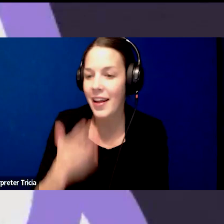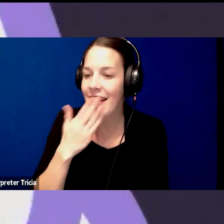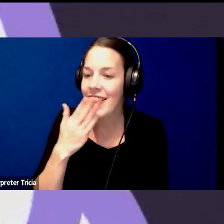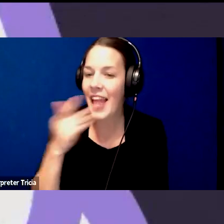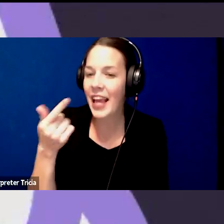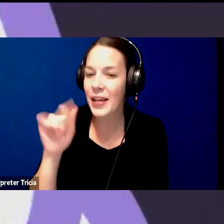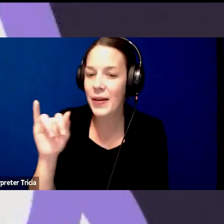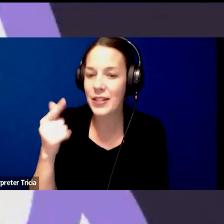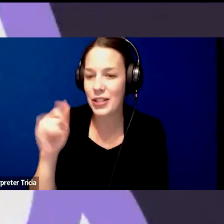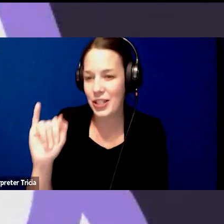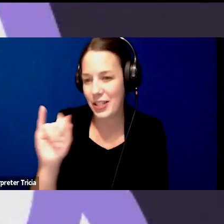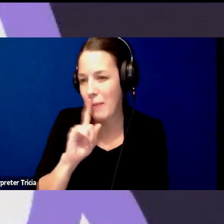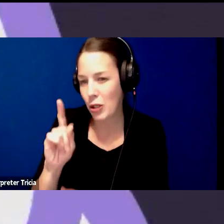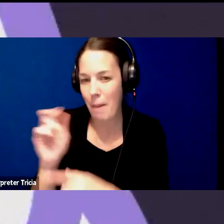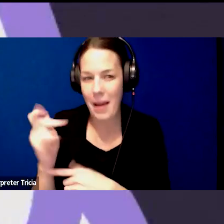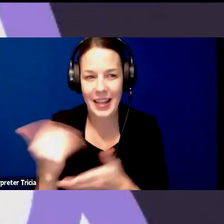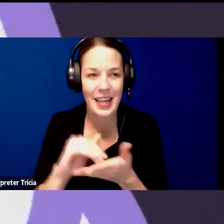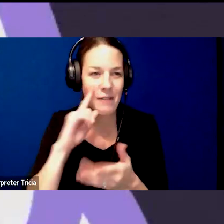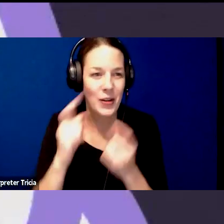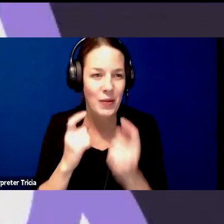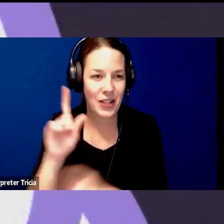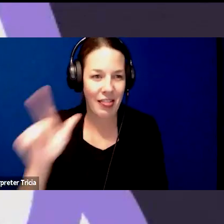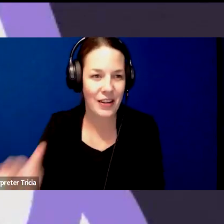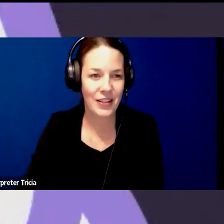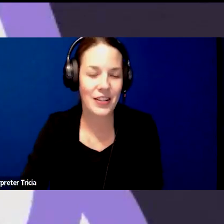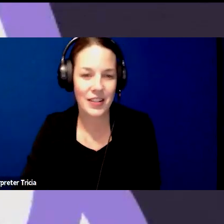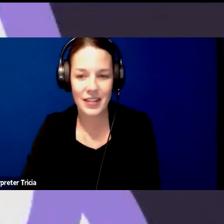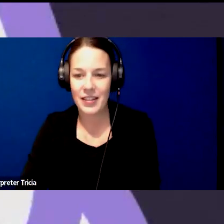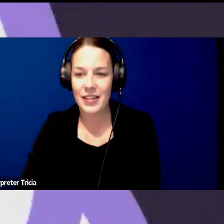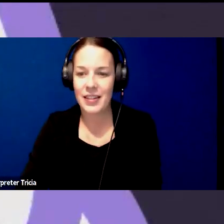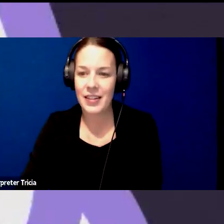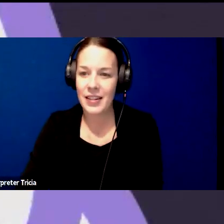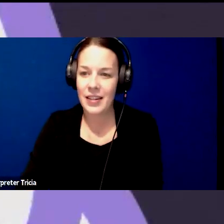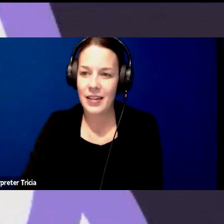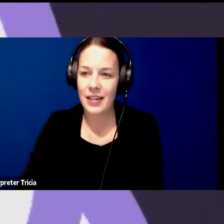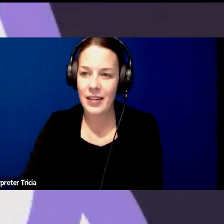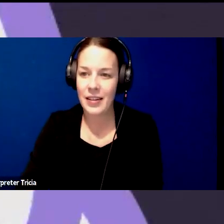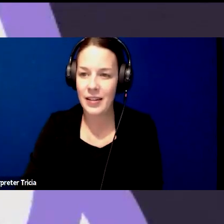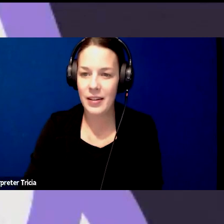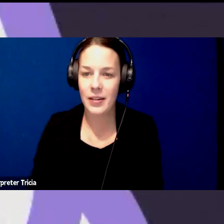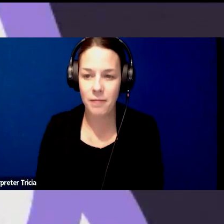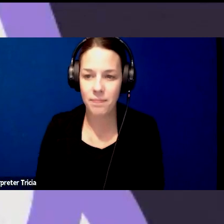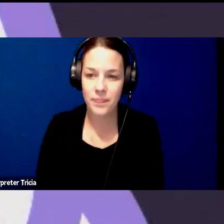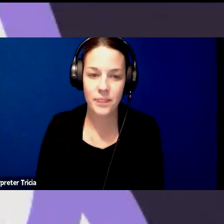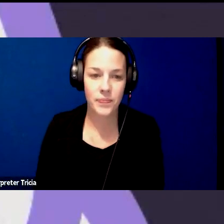I'm sure we'll have you back for questions when we get into that section of today's agenda. But right now.